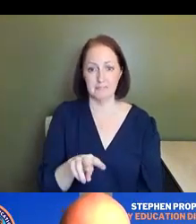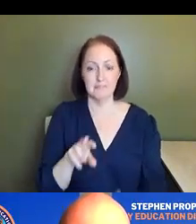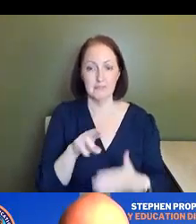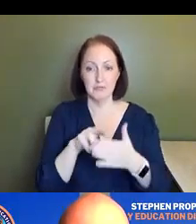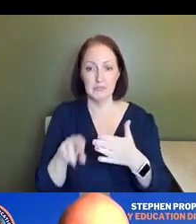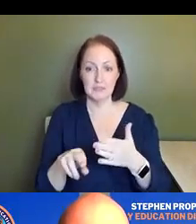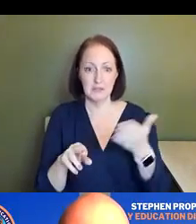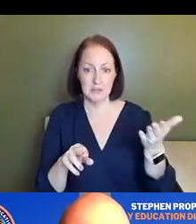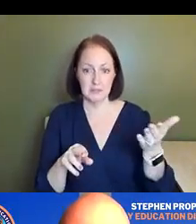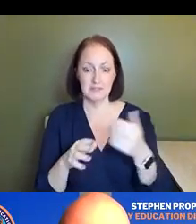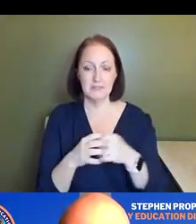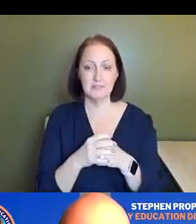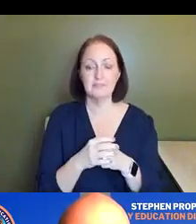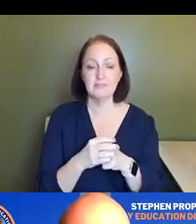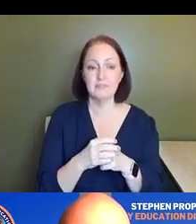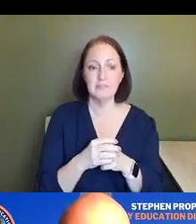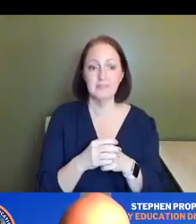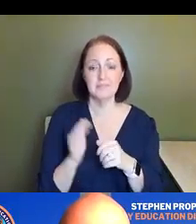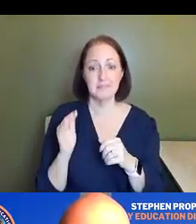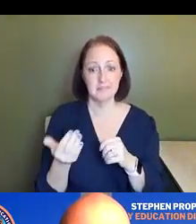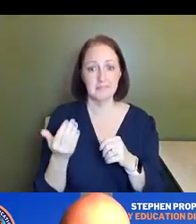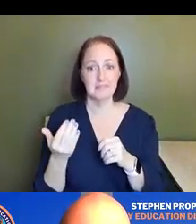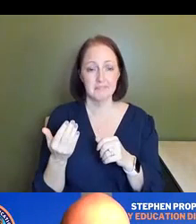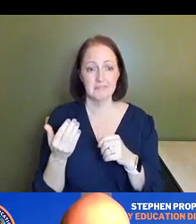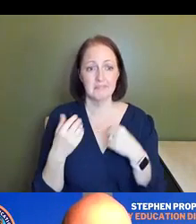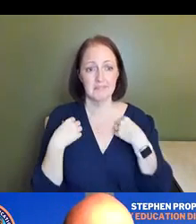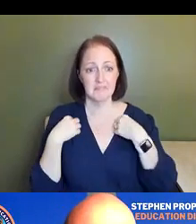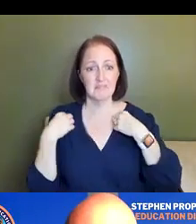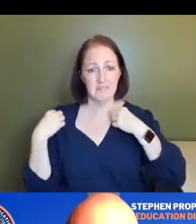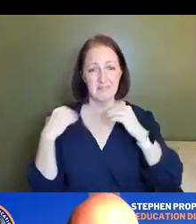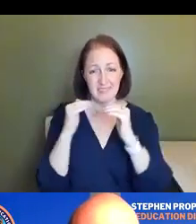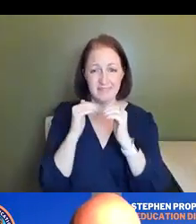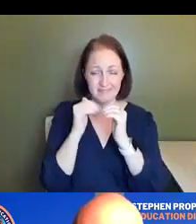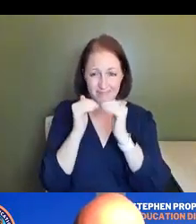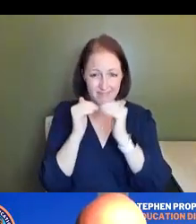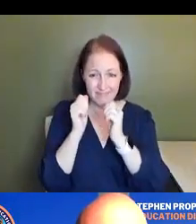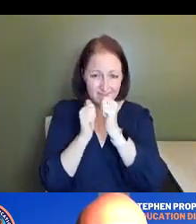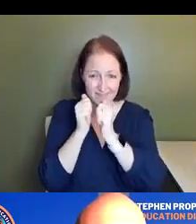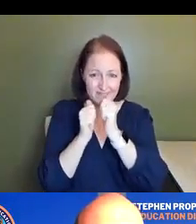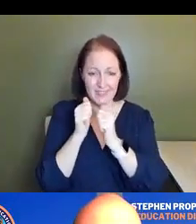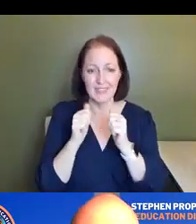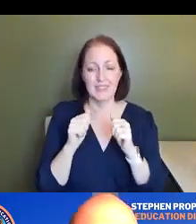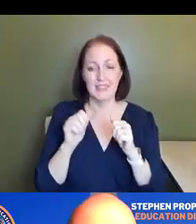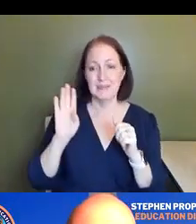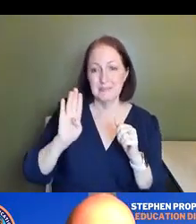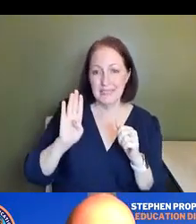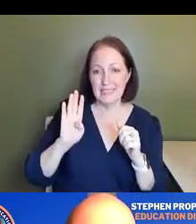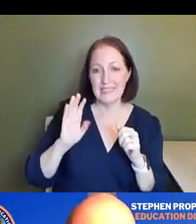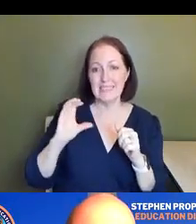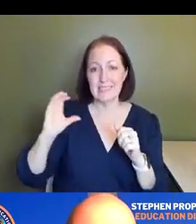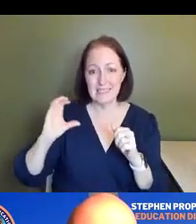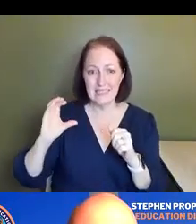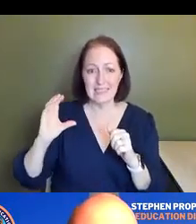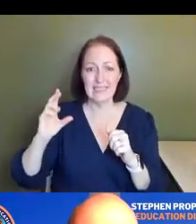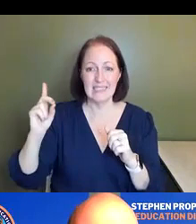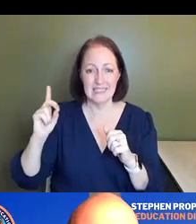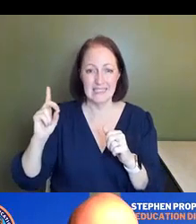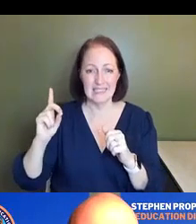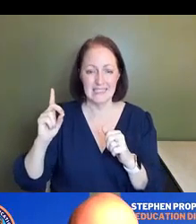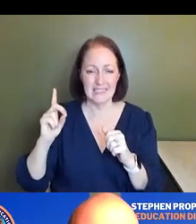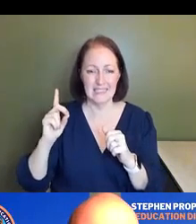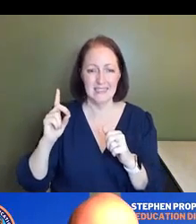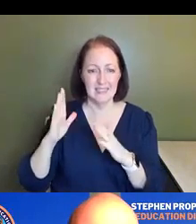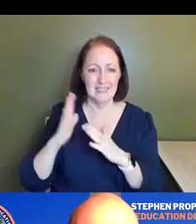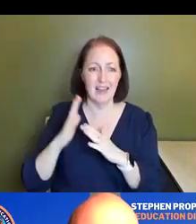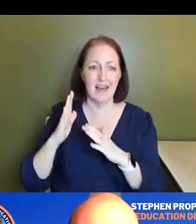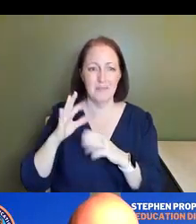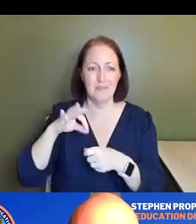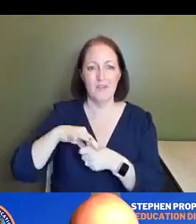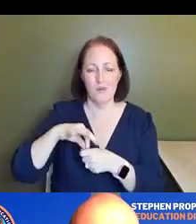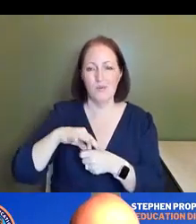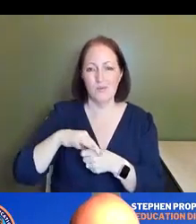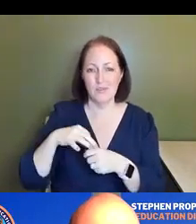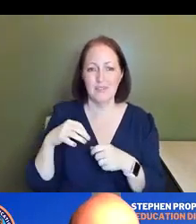here it seems pretty close Focus Areas B C and D seem to be the top vote getters. So